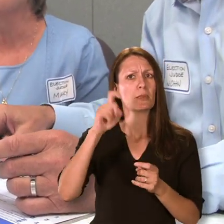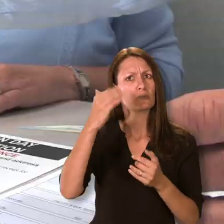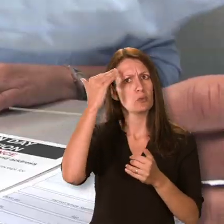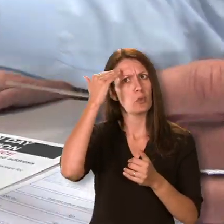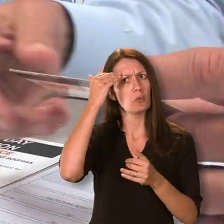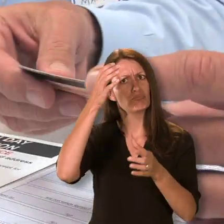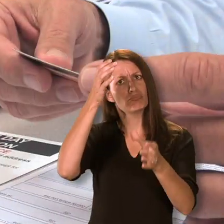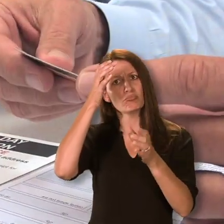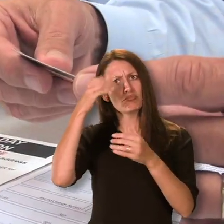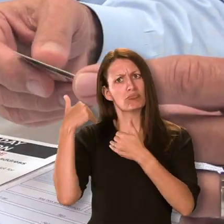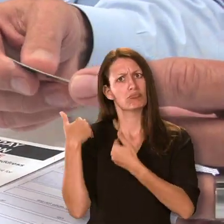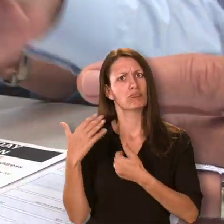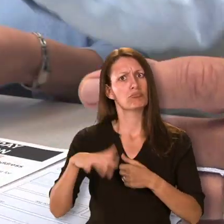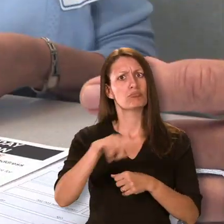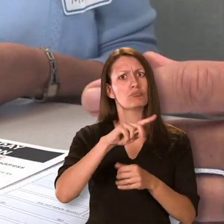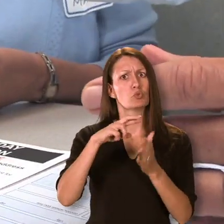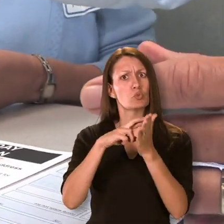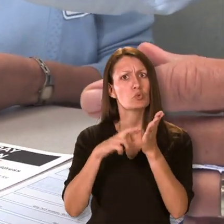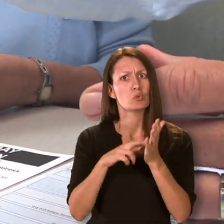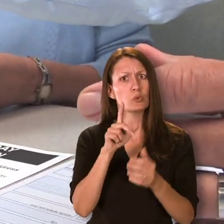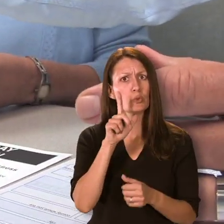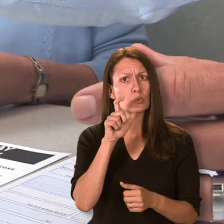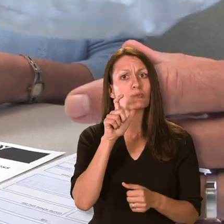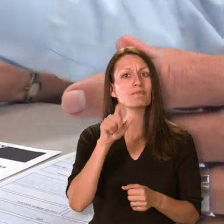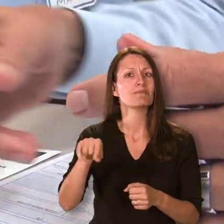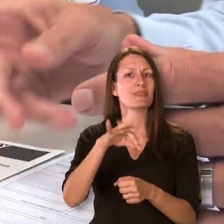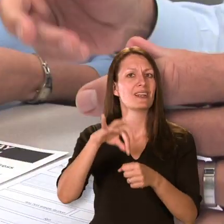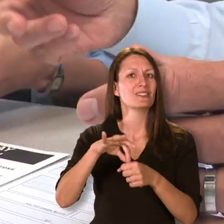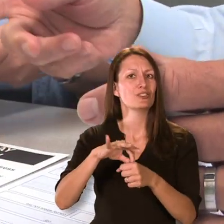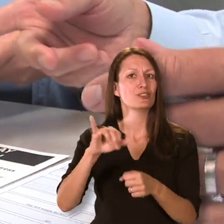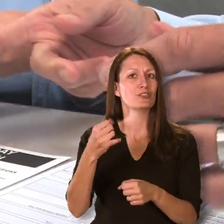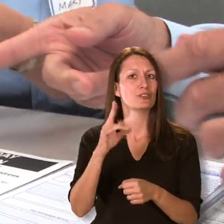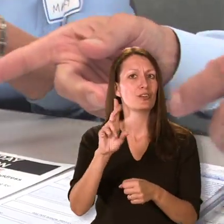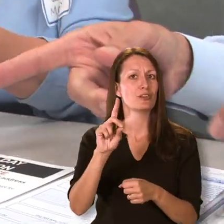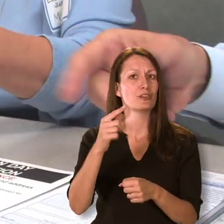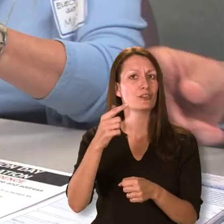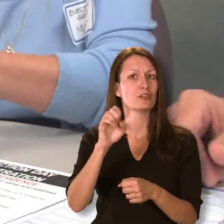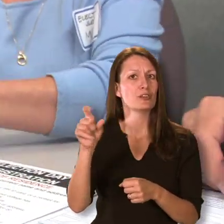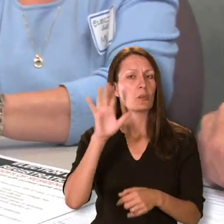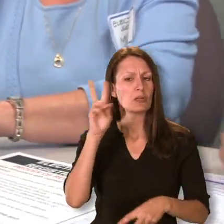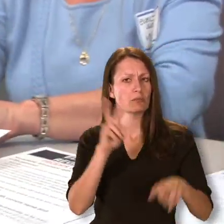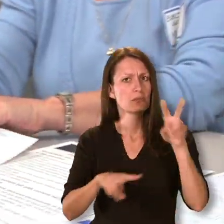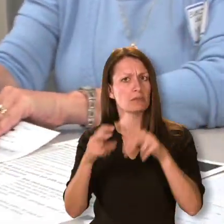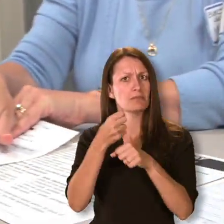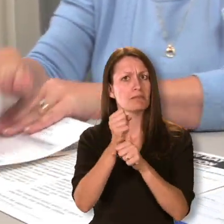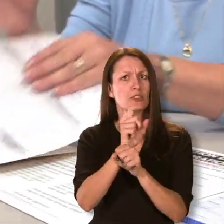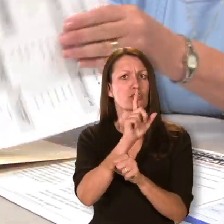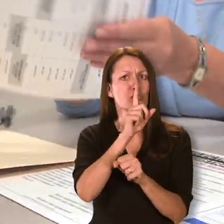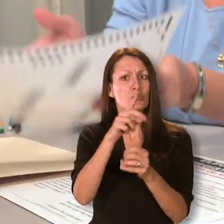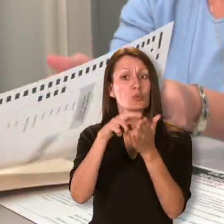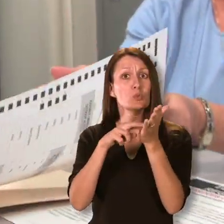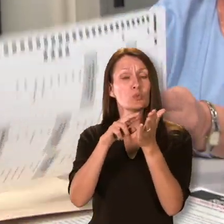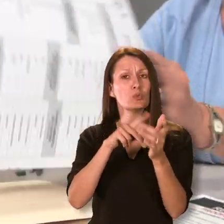It's up to the Election Judges to know and enforce these rules.